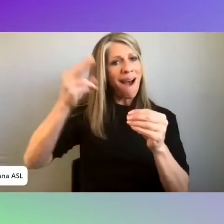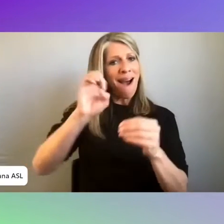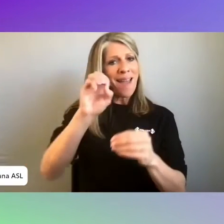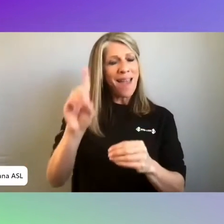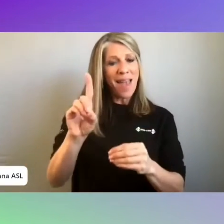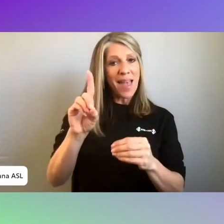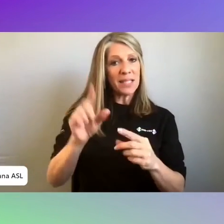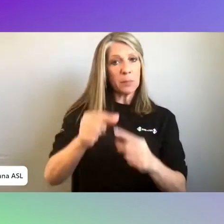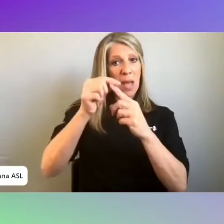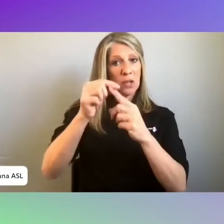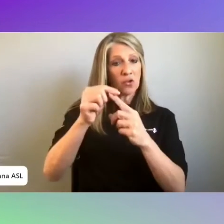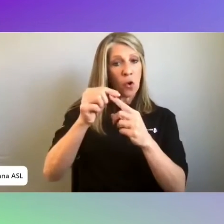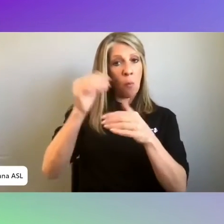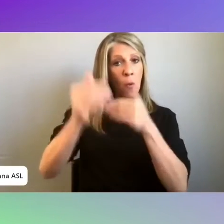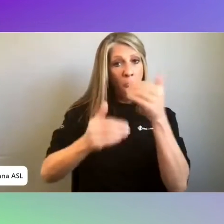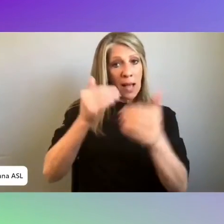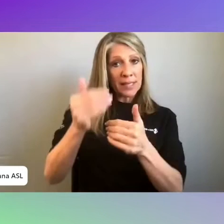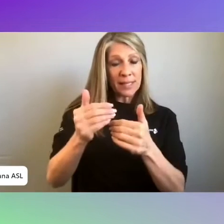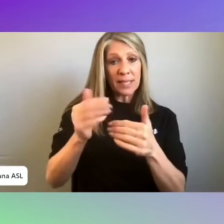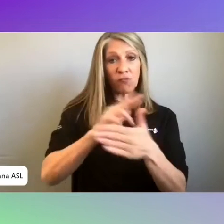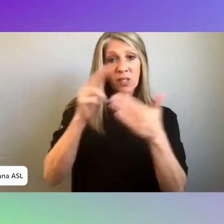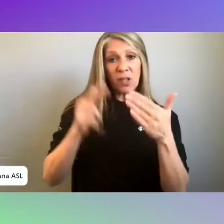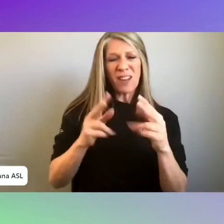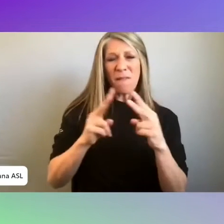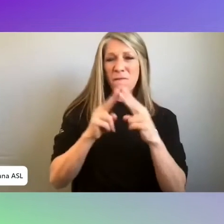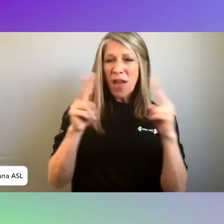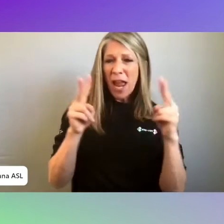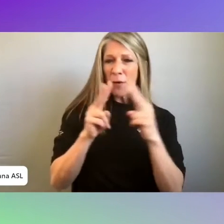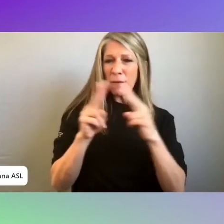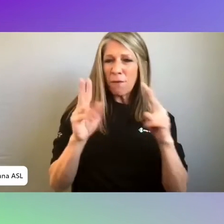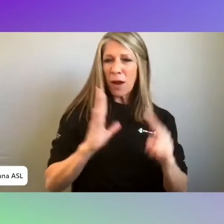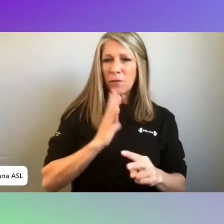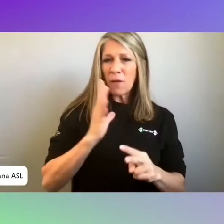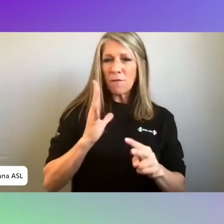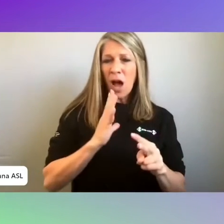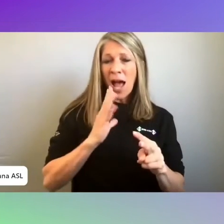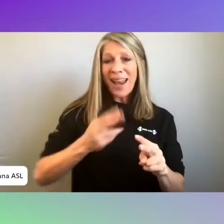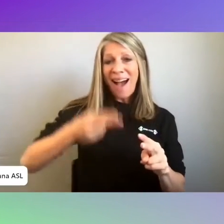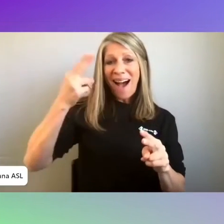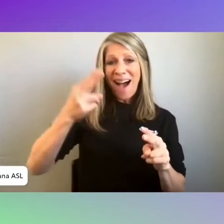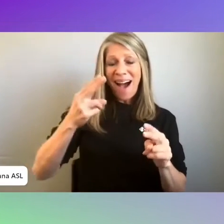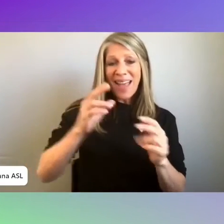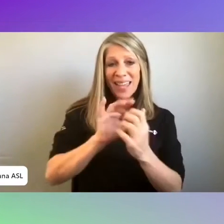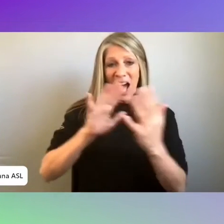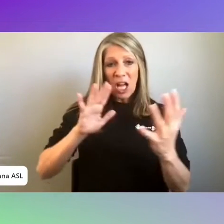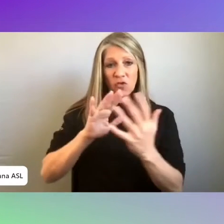parabolic flight where UV printed. UV printing is a more high end specialized process that